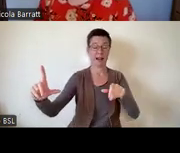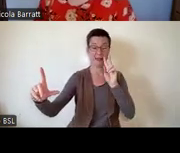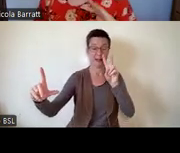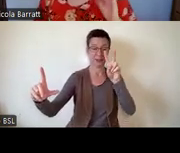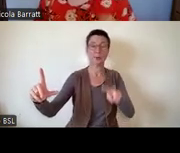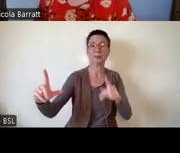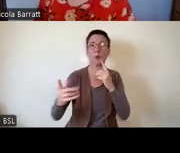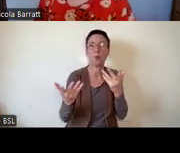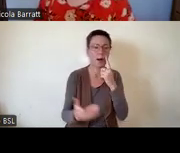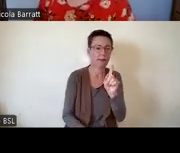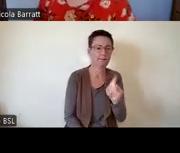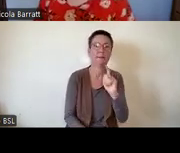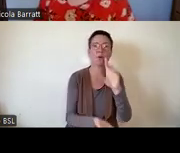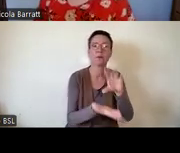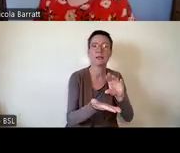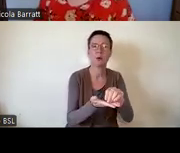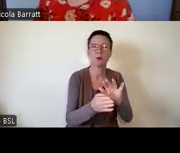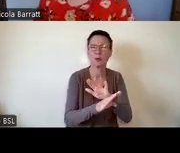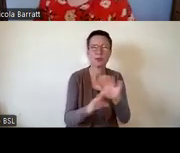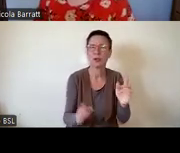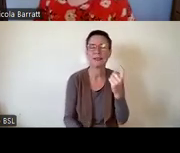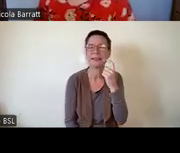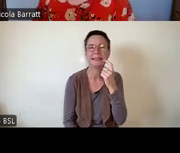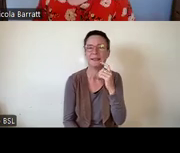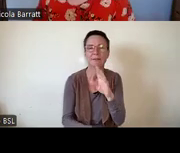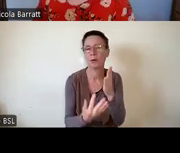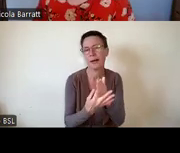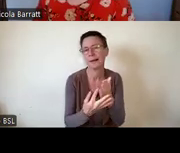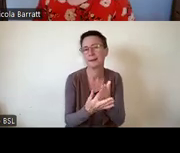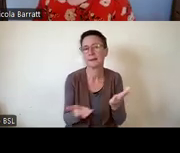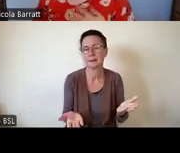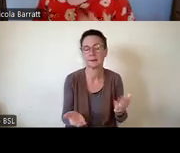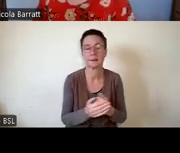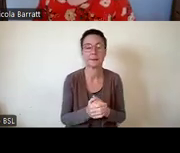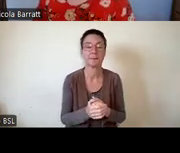It's a bit of a faff for anyone with a screen reader. Overall,